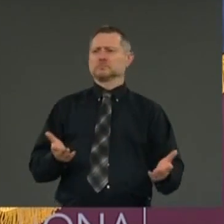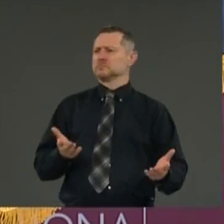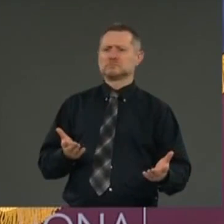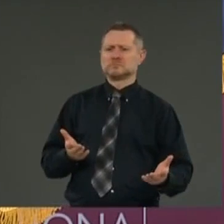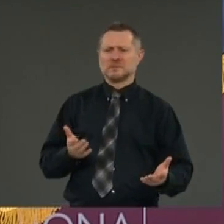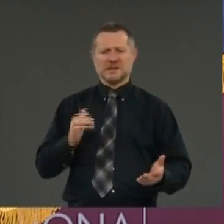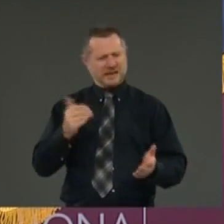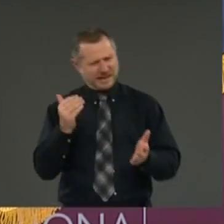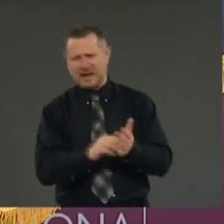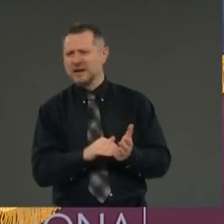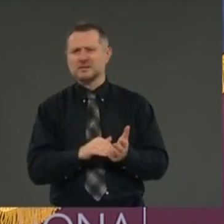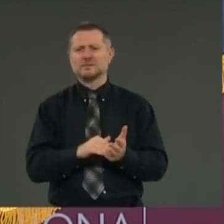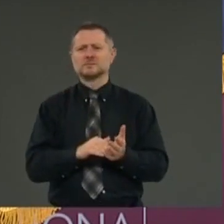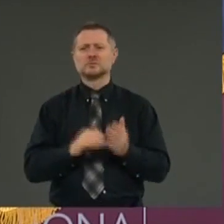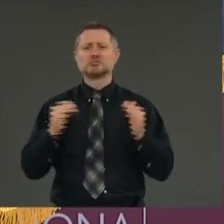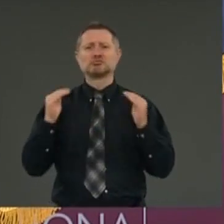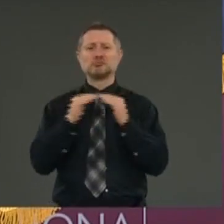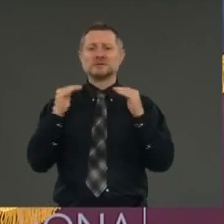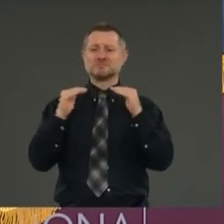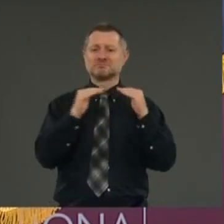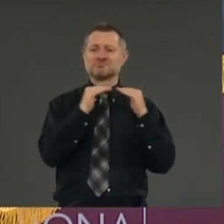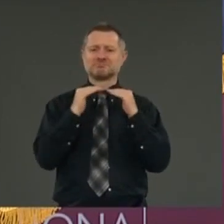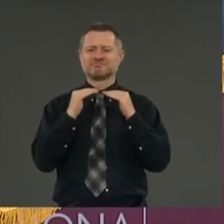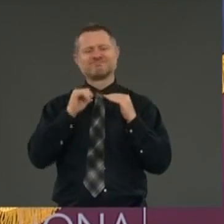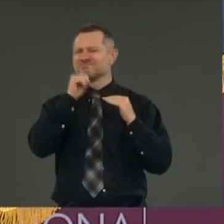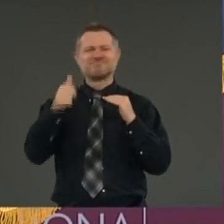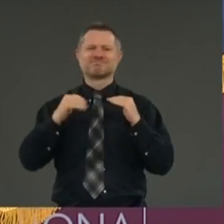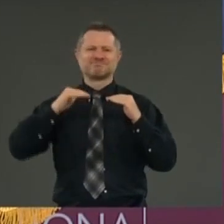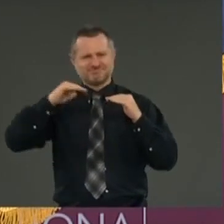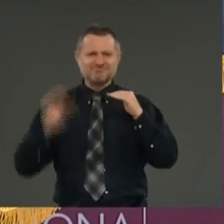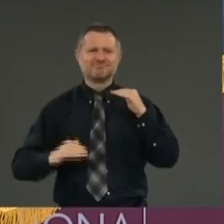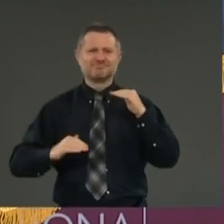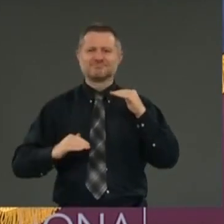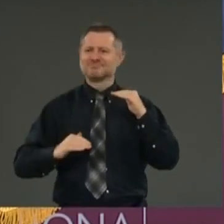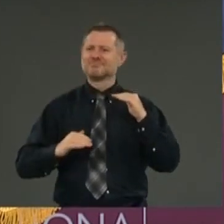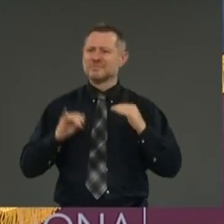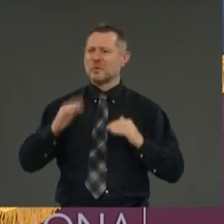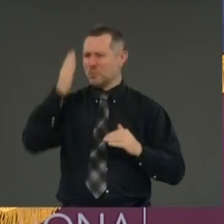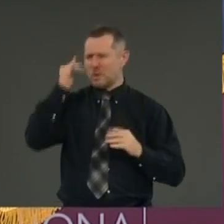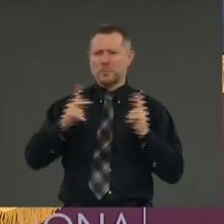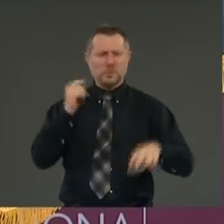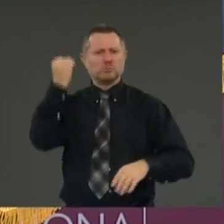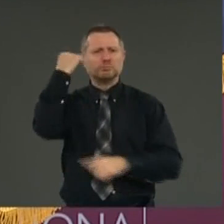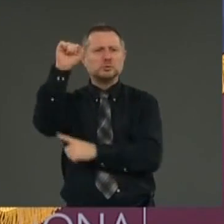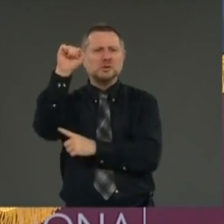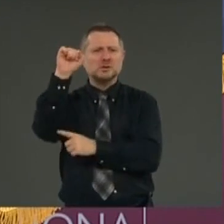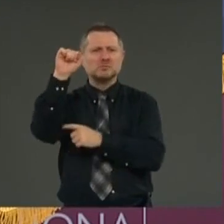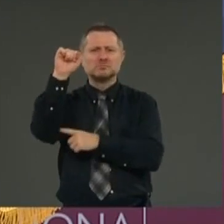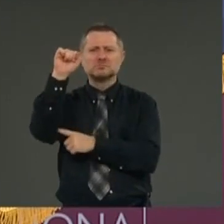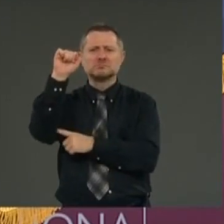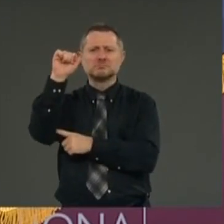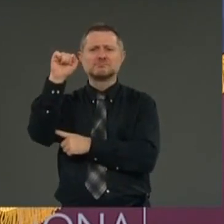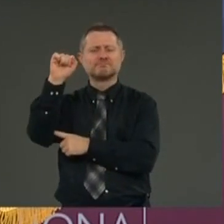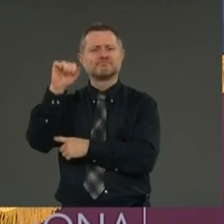AFRICAN-AMERICAN PEOPLE. AND IT'S JUST A CONTINUING INJUSTICE, AND THAT'S THE FRUSTRATION AND THAT'S THE